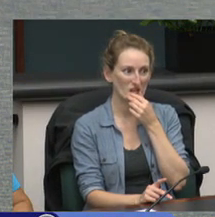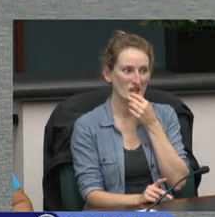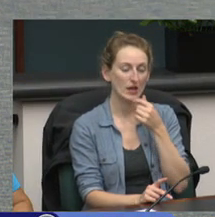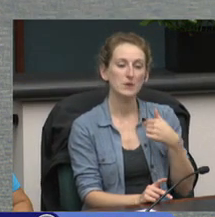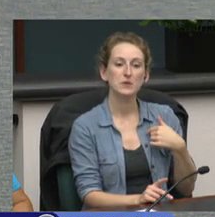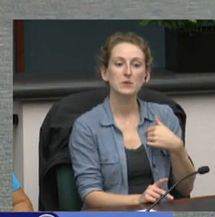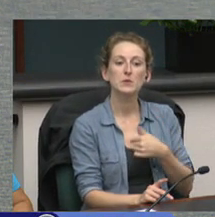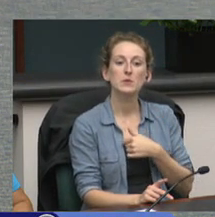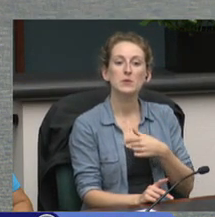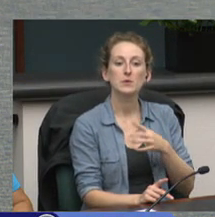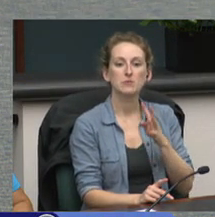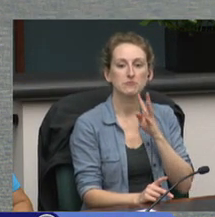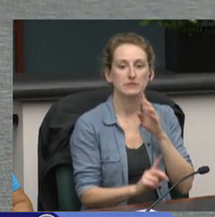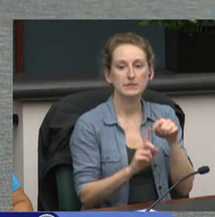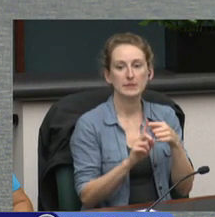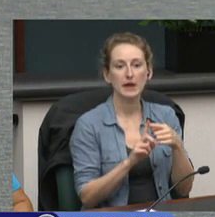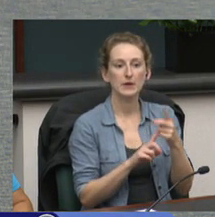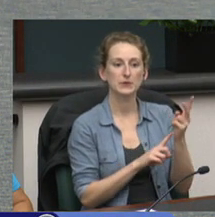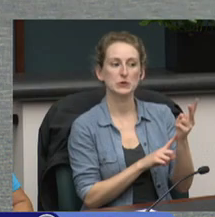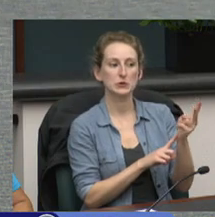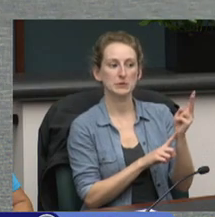2-minute bites of the Apple and instead has become one four-minute bite that's